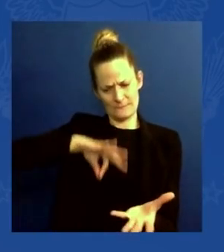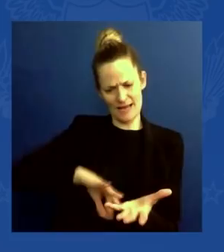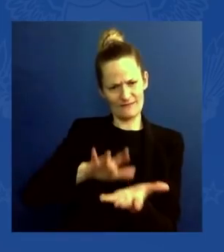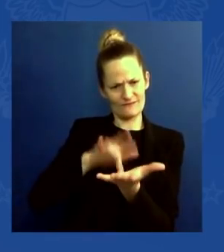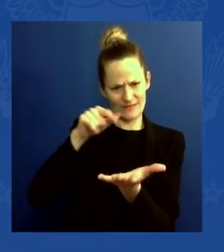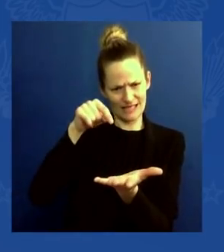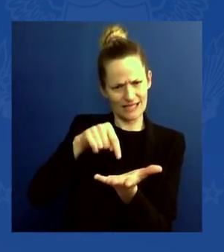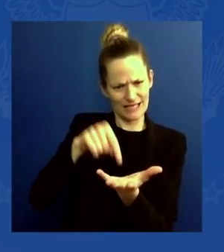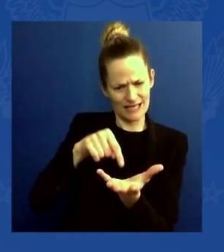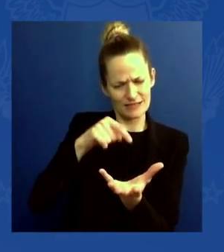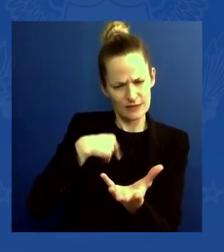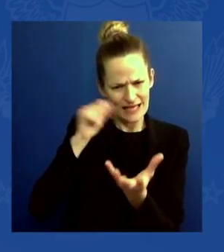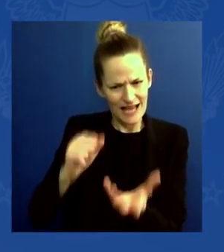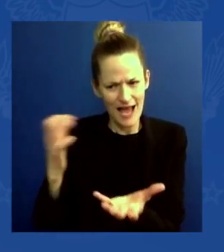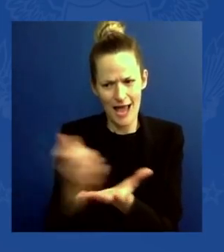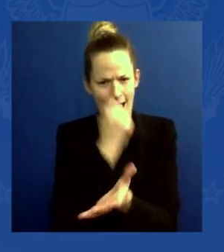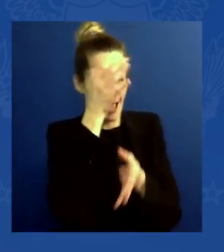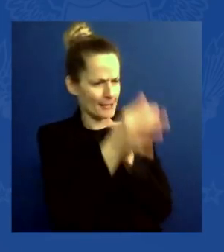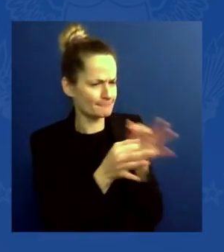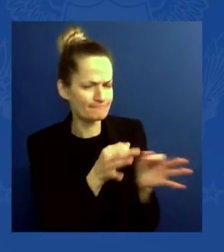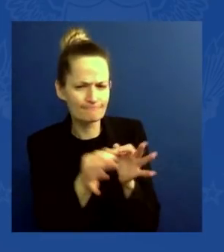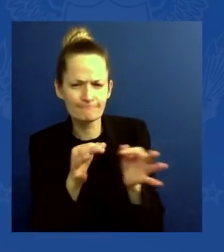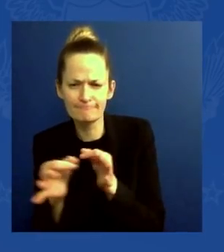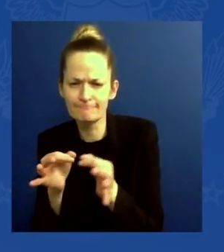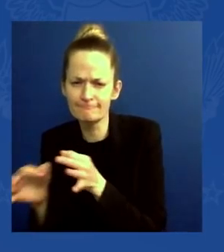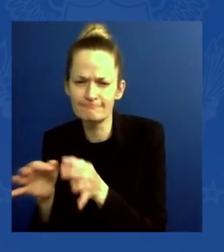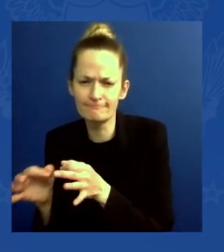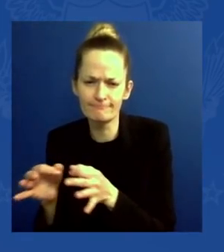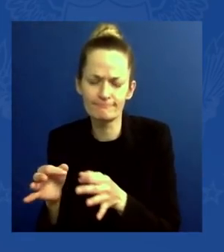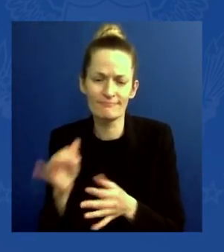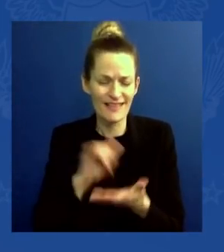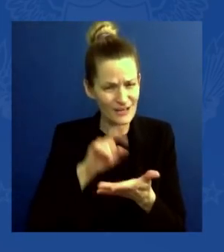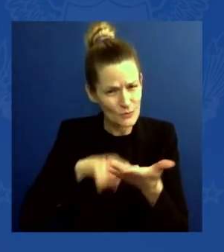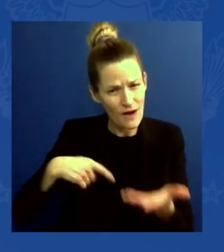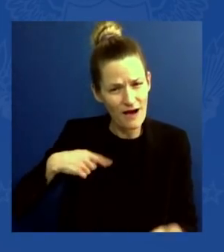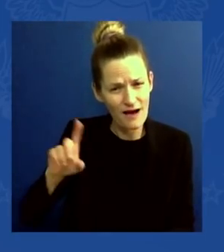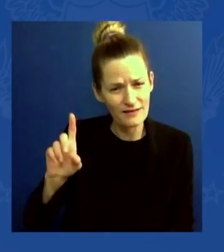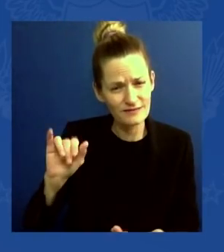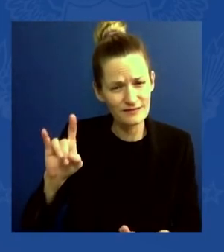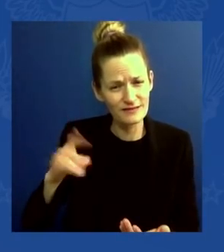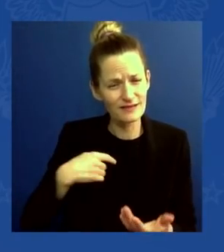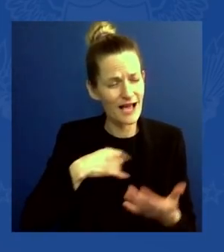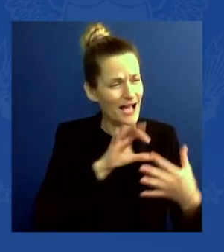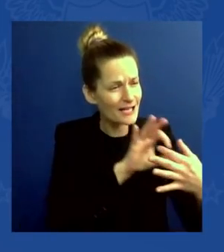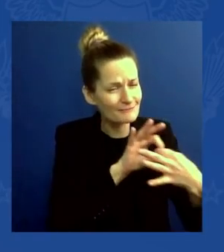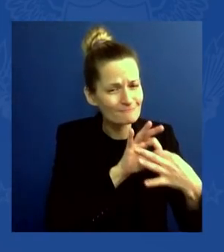And, by the way, everybody, at the end of the day -- I have to admit -- dealt with me fairly.